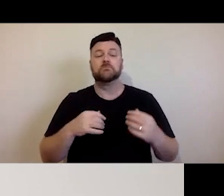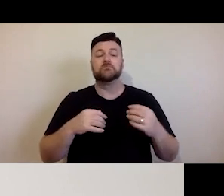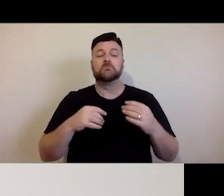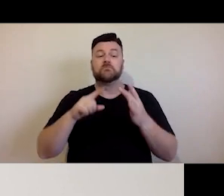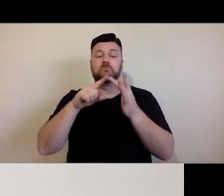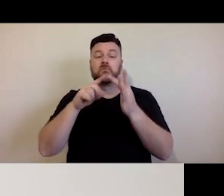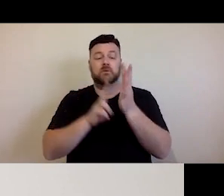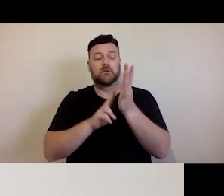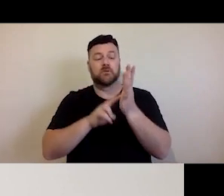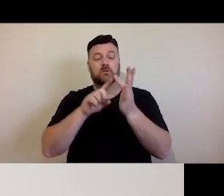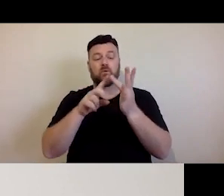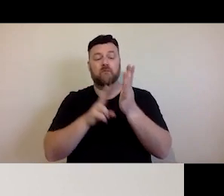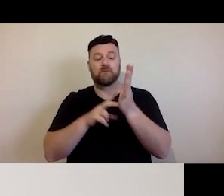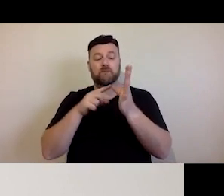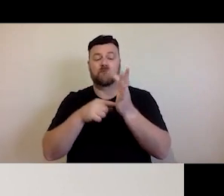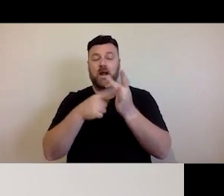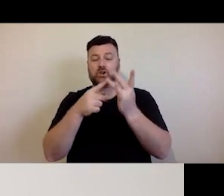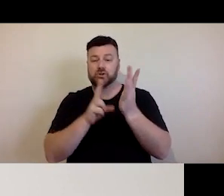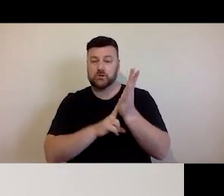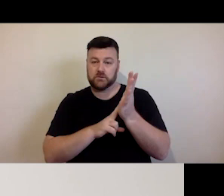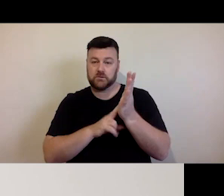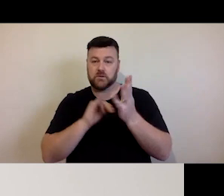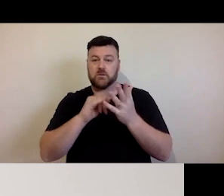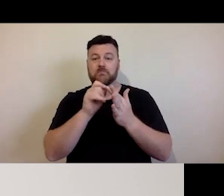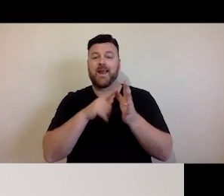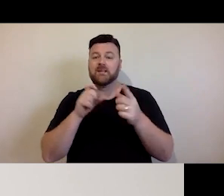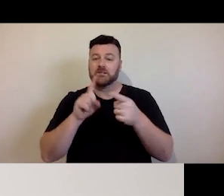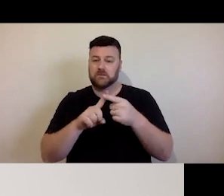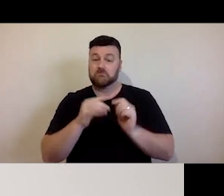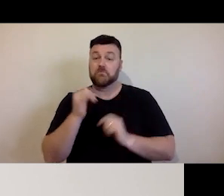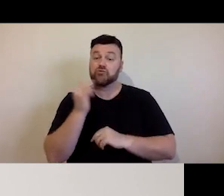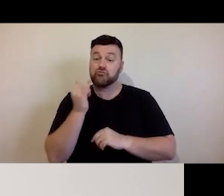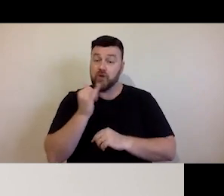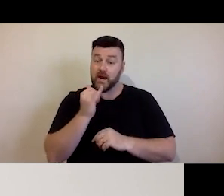and the green circle signifies innovation. There are three bullet